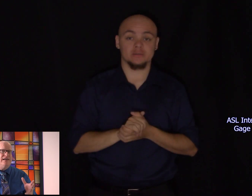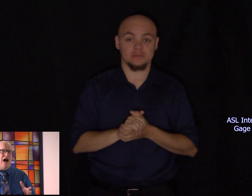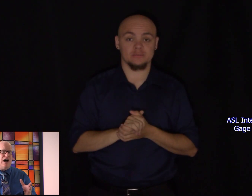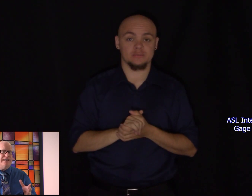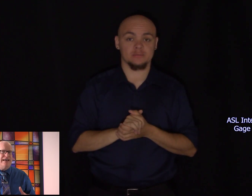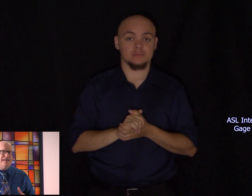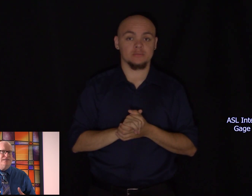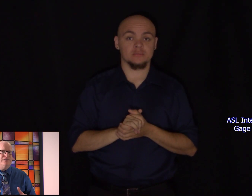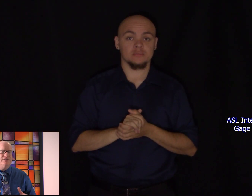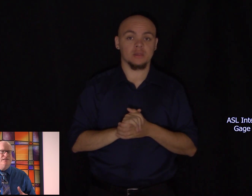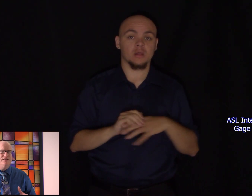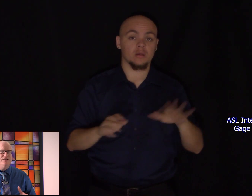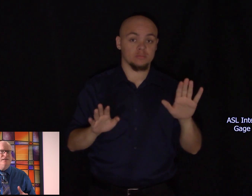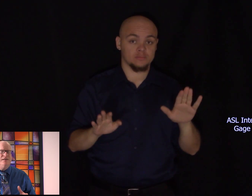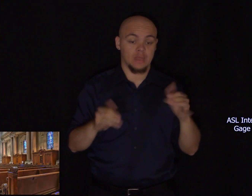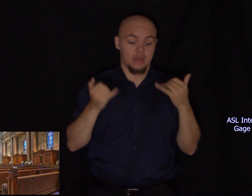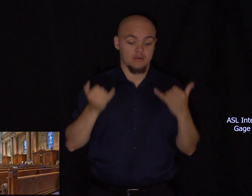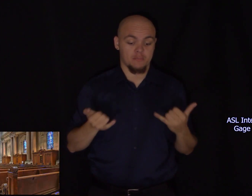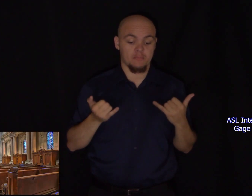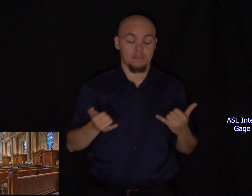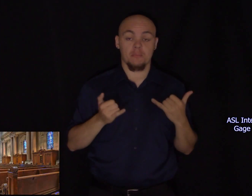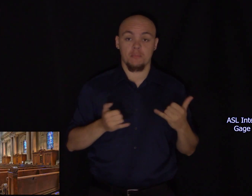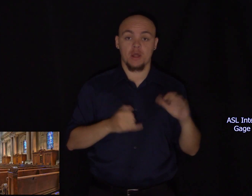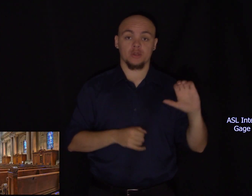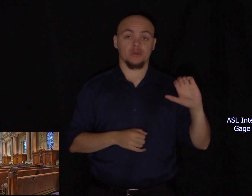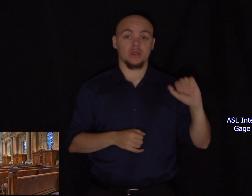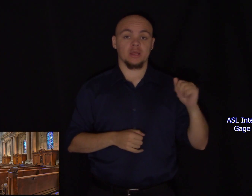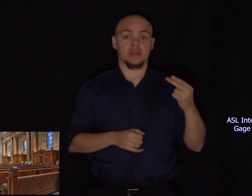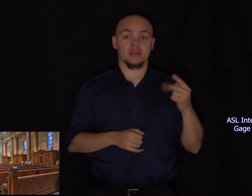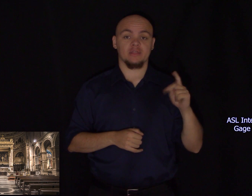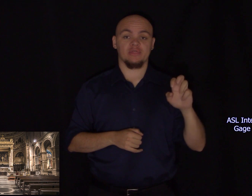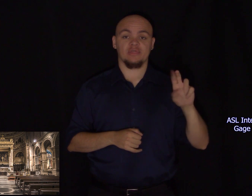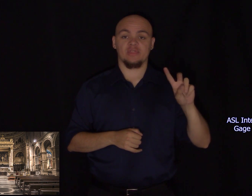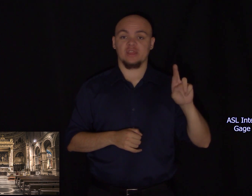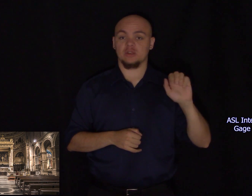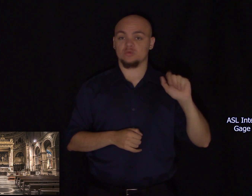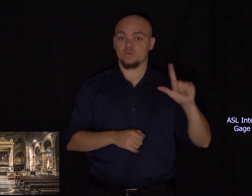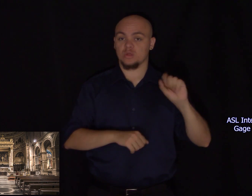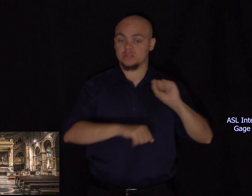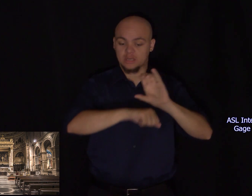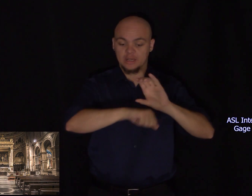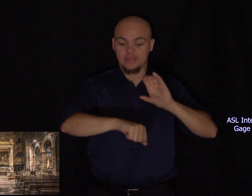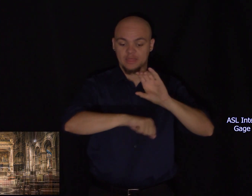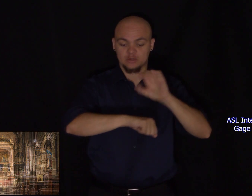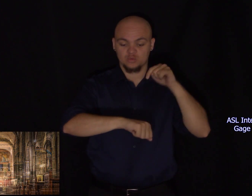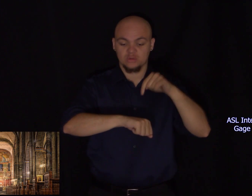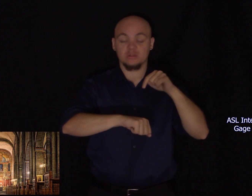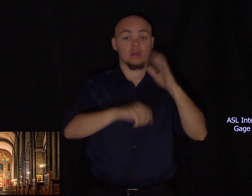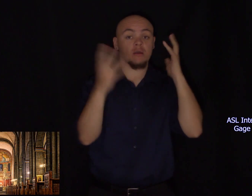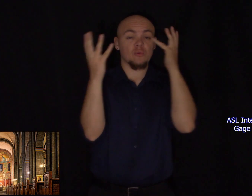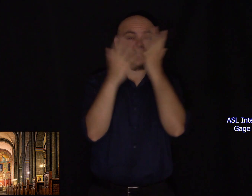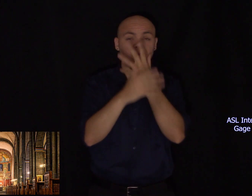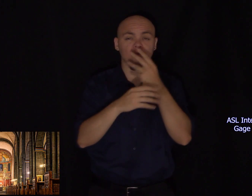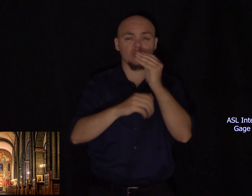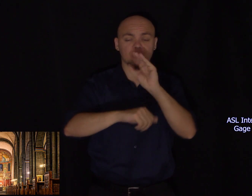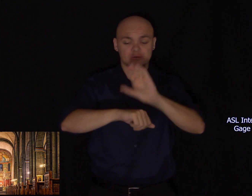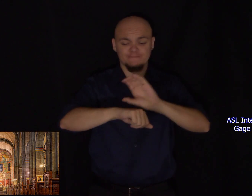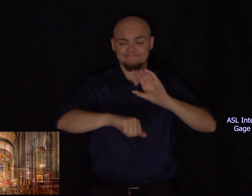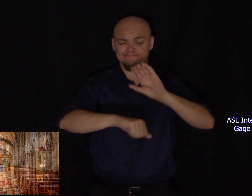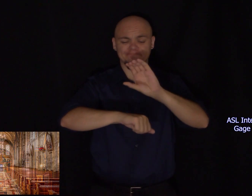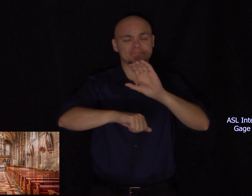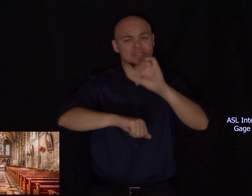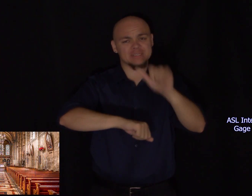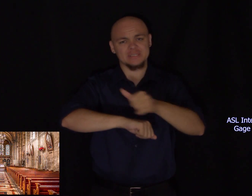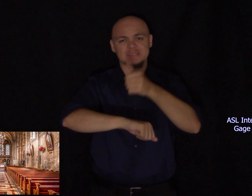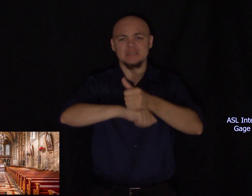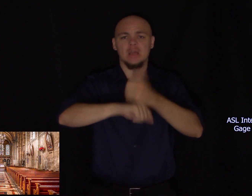God is when you look at modern-day cathedrals in the world today some of these beautiful cathedrals